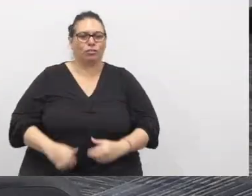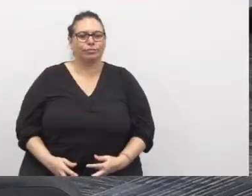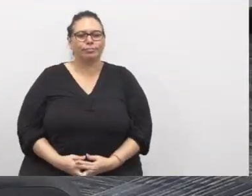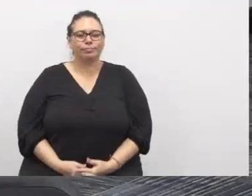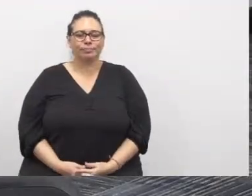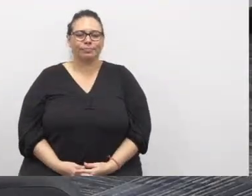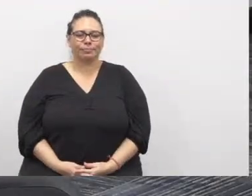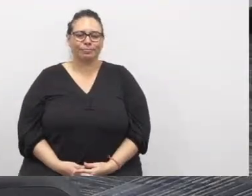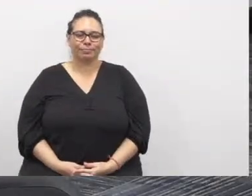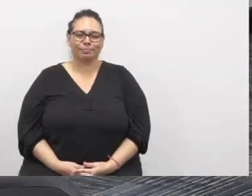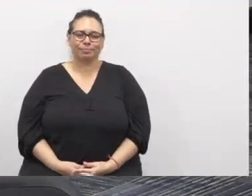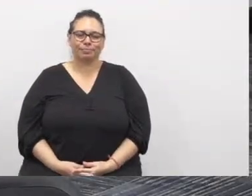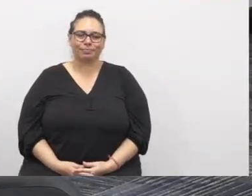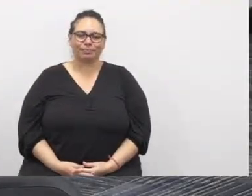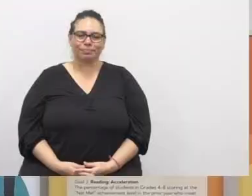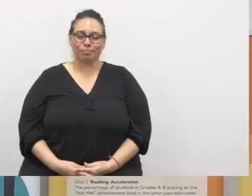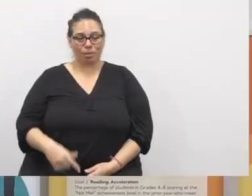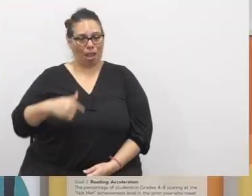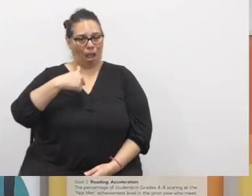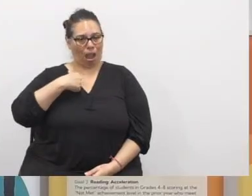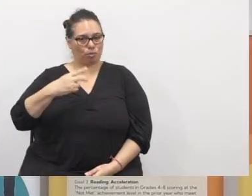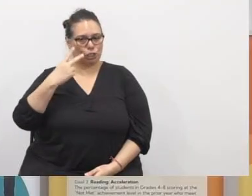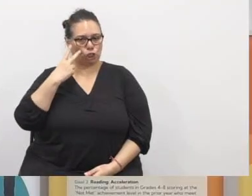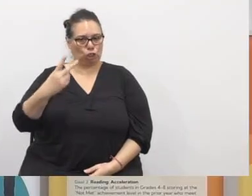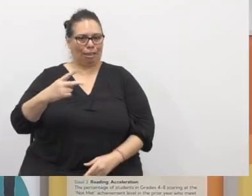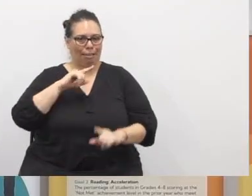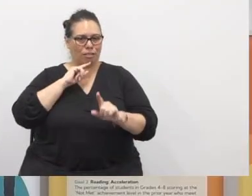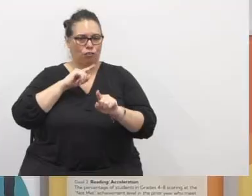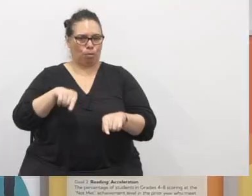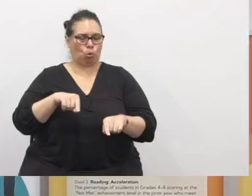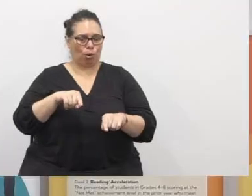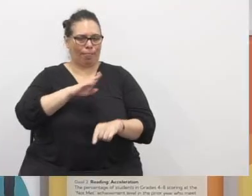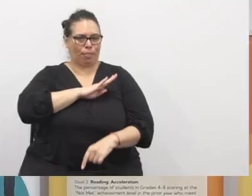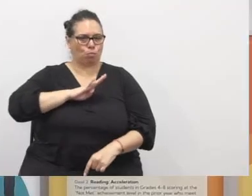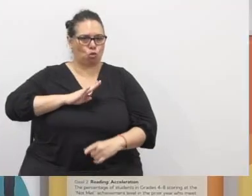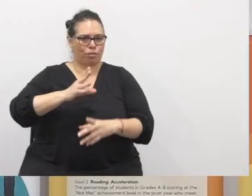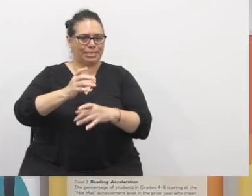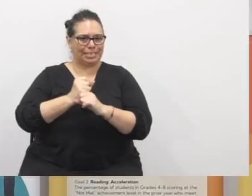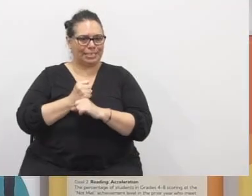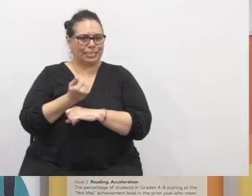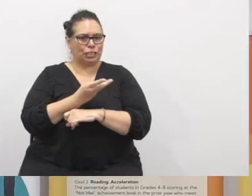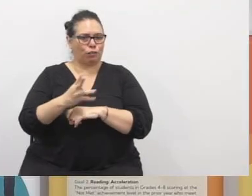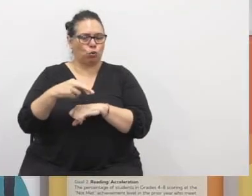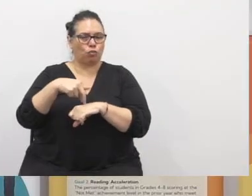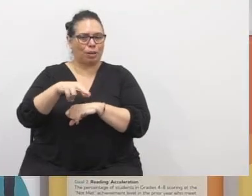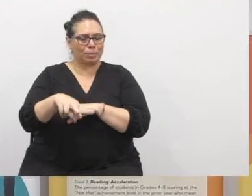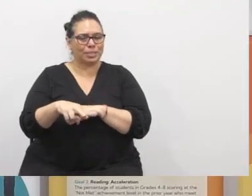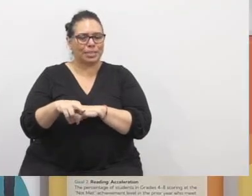I was just gonna ask, I was looking at the report that the board received and there's also a couple of references to the Panorama Playbook.